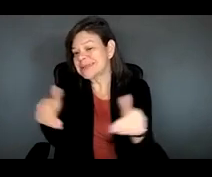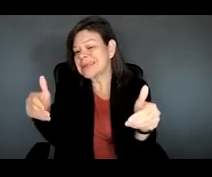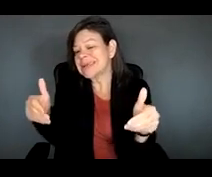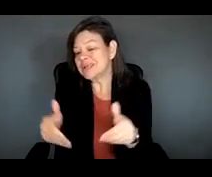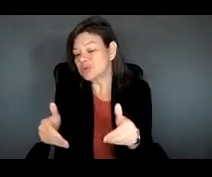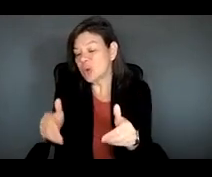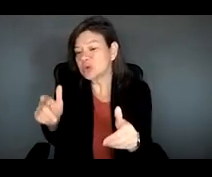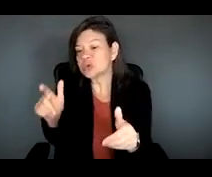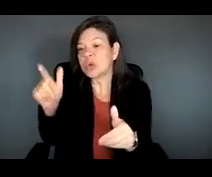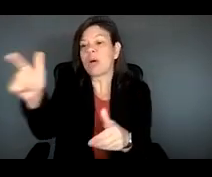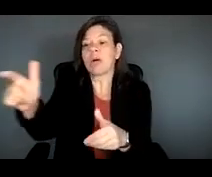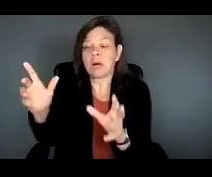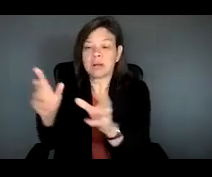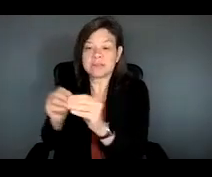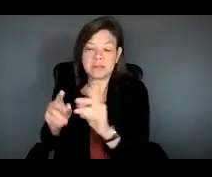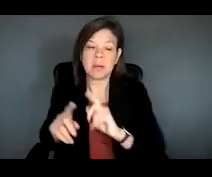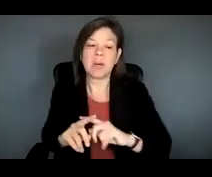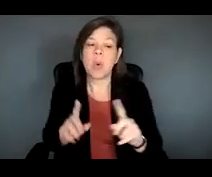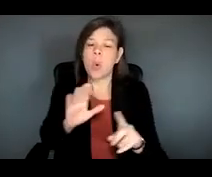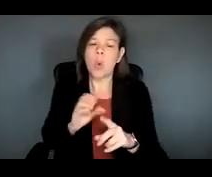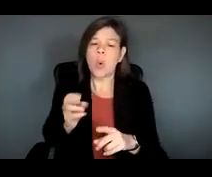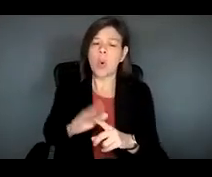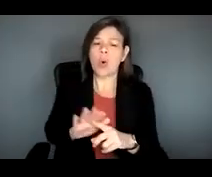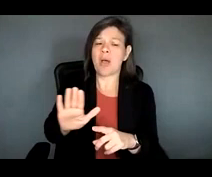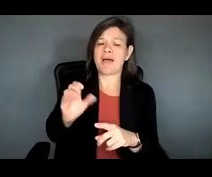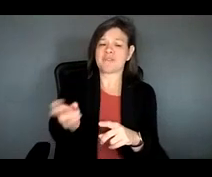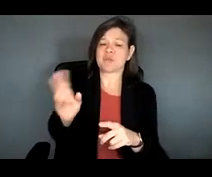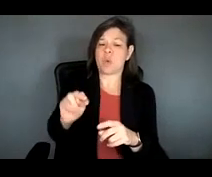But it can be -- have its own place, its own merit.